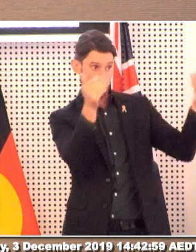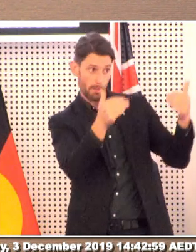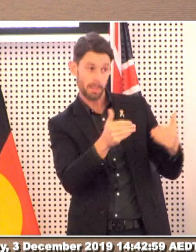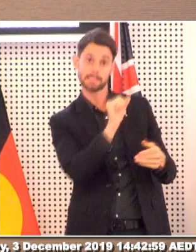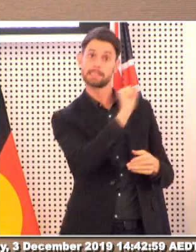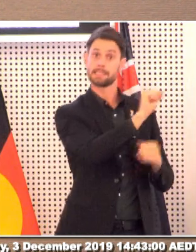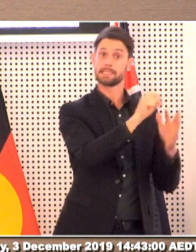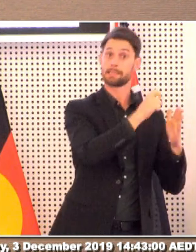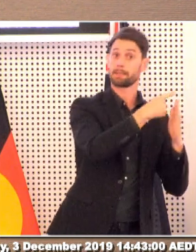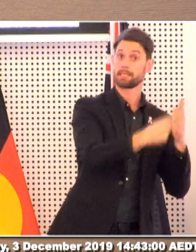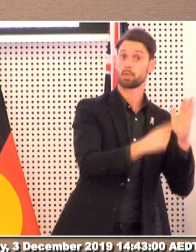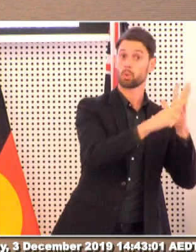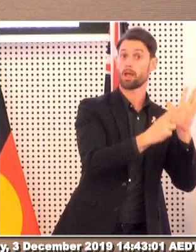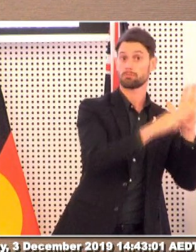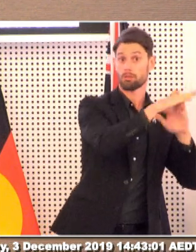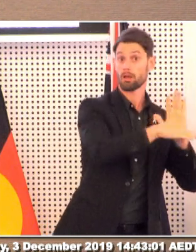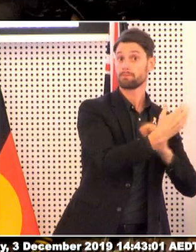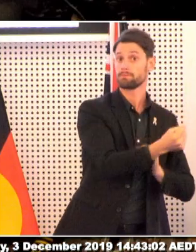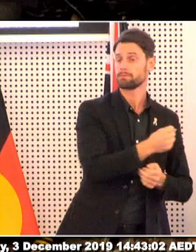What I wanted to ask you then – and I think you’ve just touched on